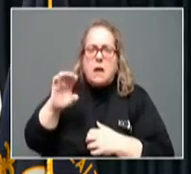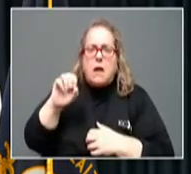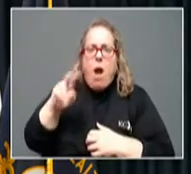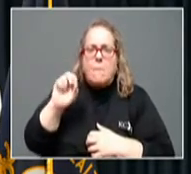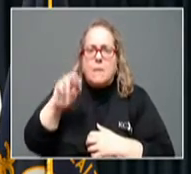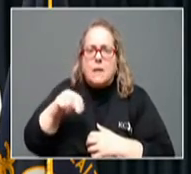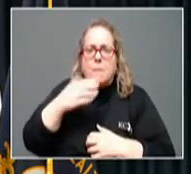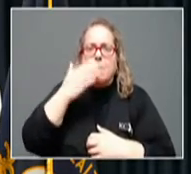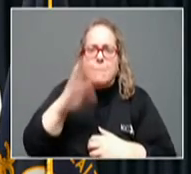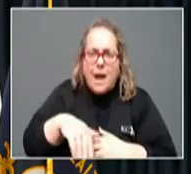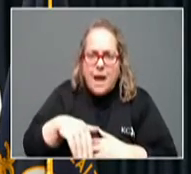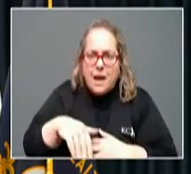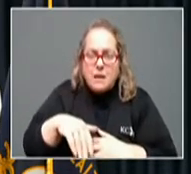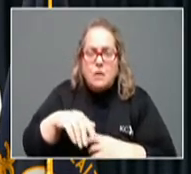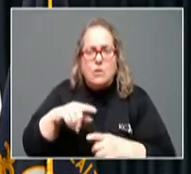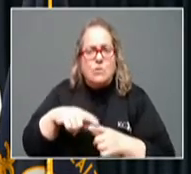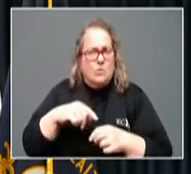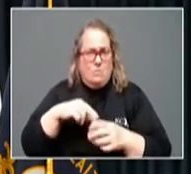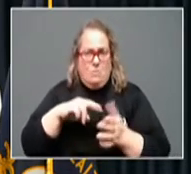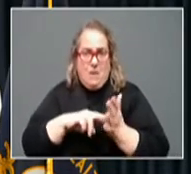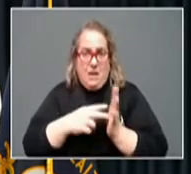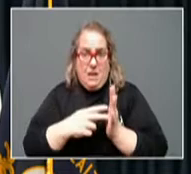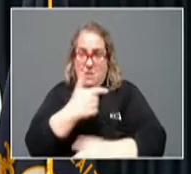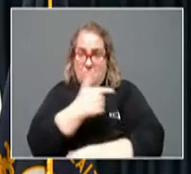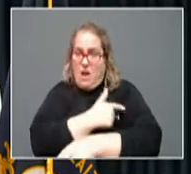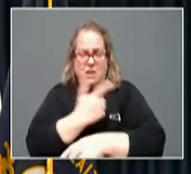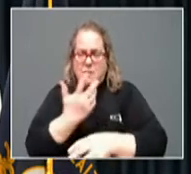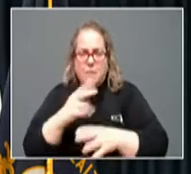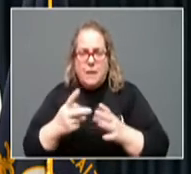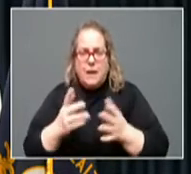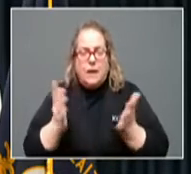outcome, which is what we want to do. So the american college of